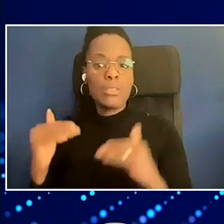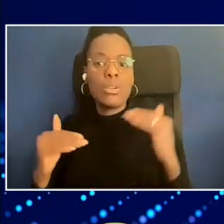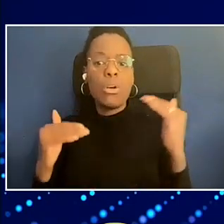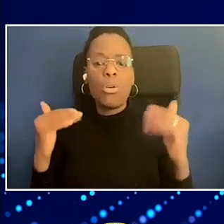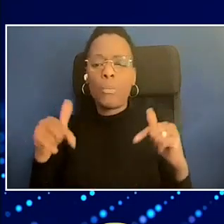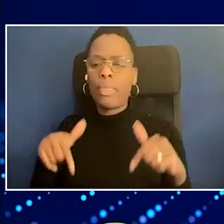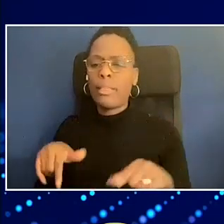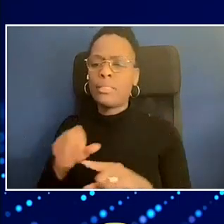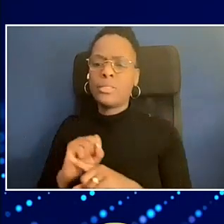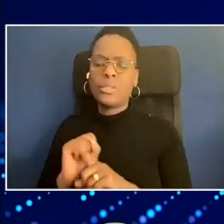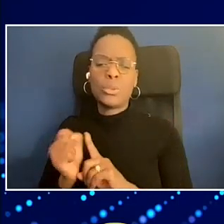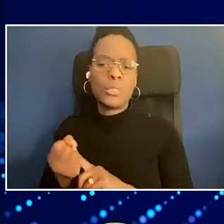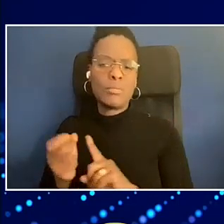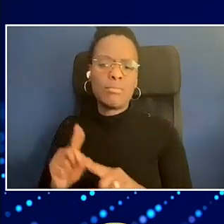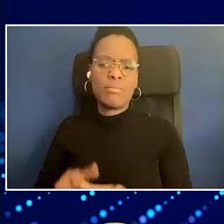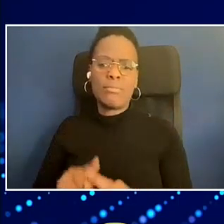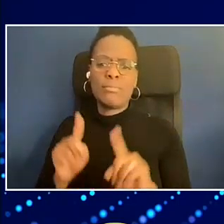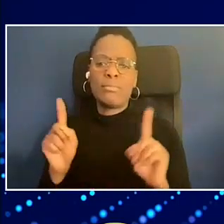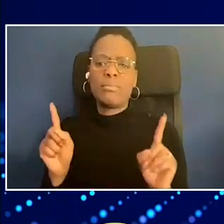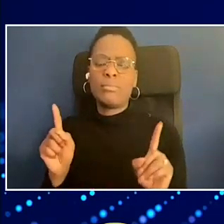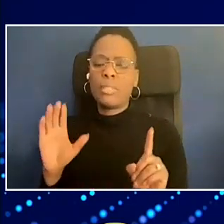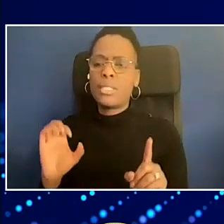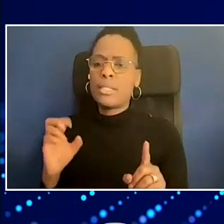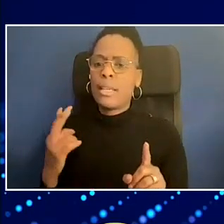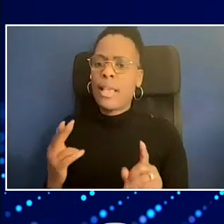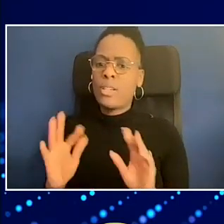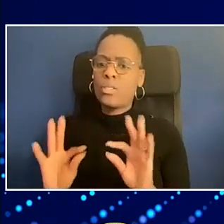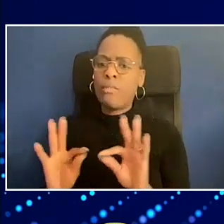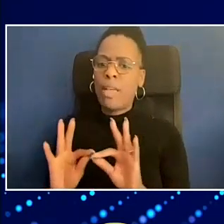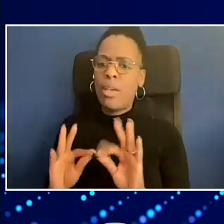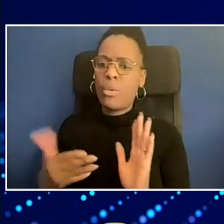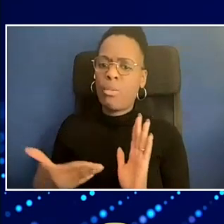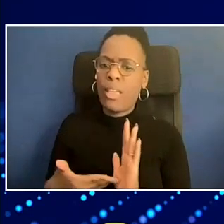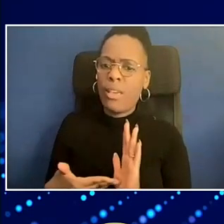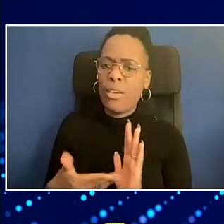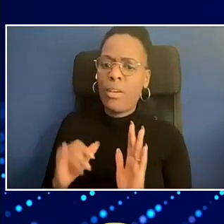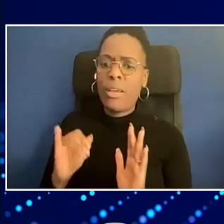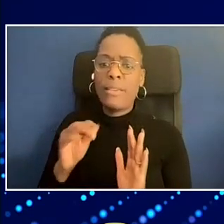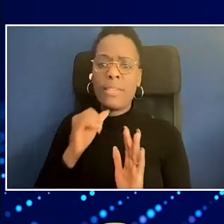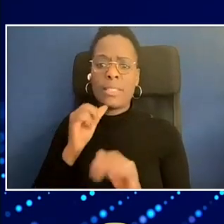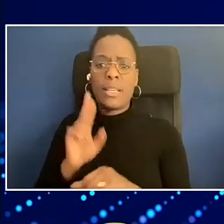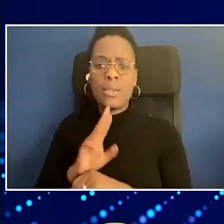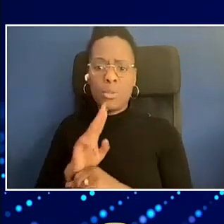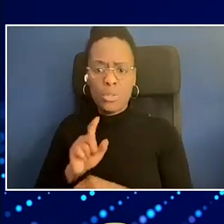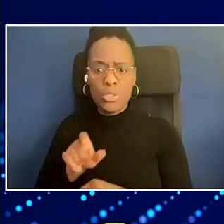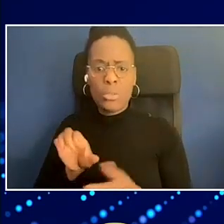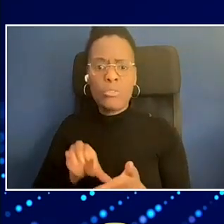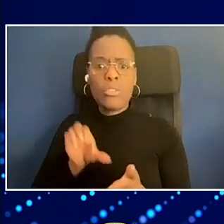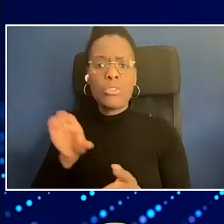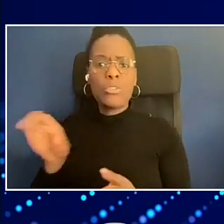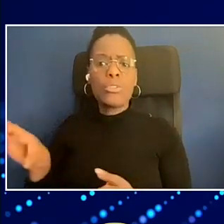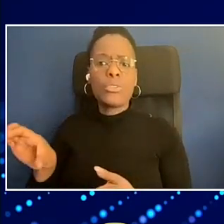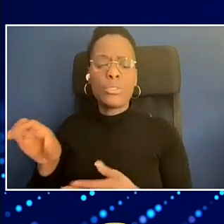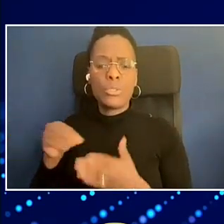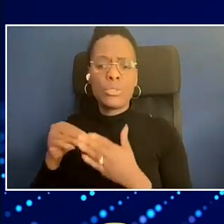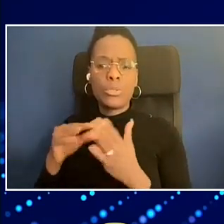as, you know, cash value sitting there. If you're not going- if it's not going to be used, then it should be returned. I'll leave it at that.